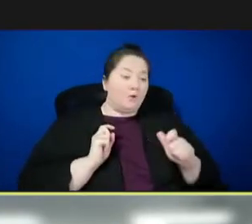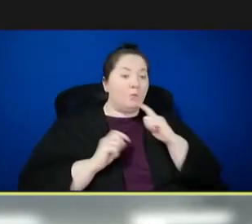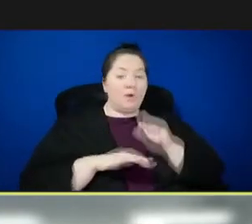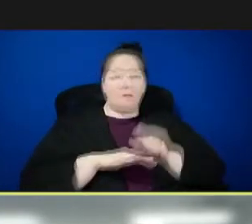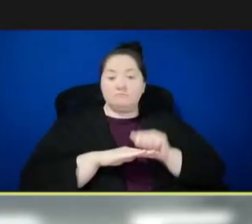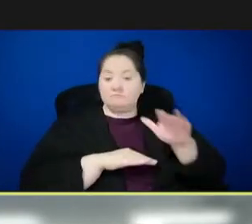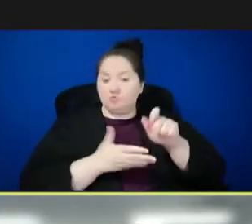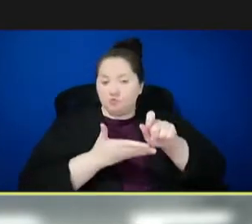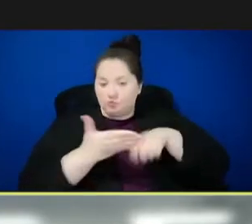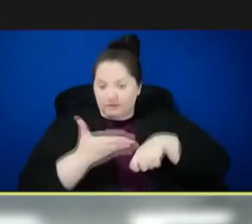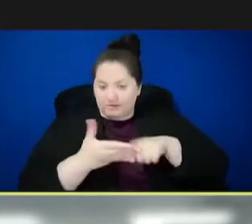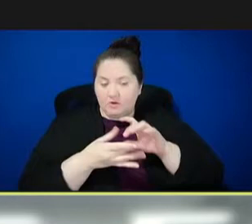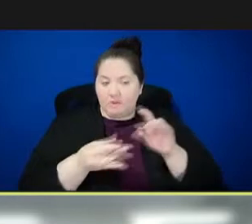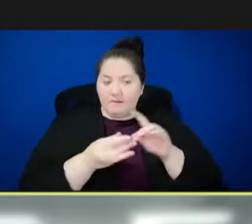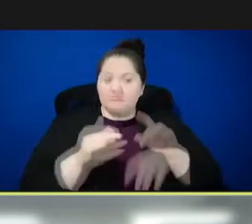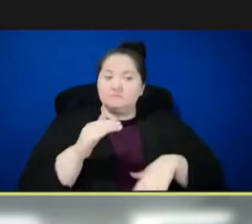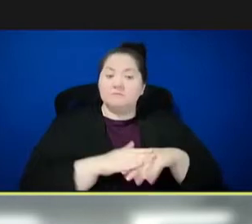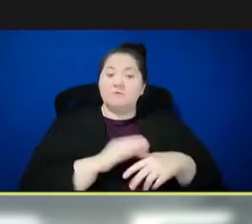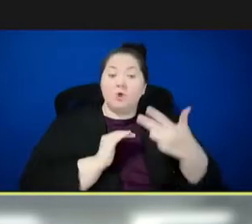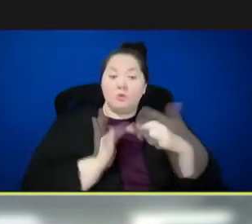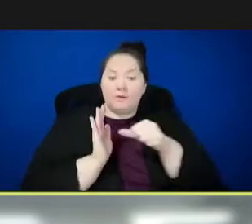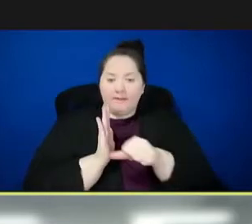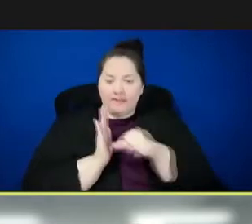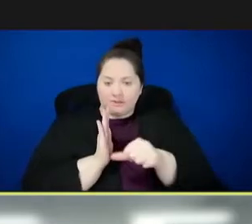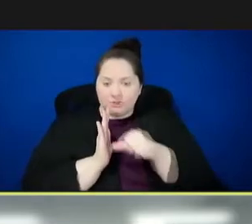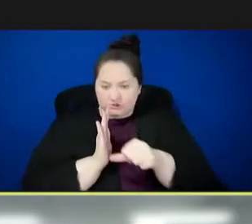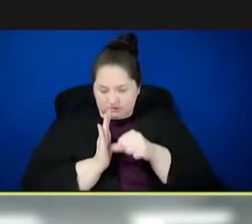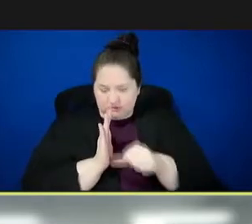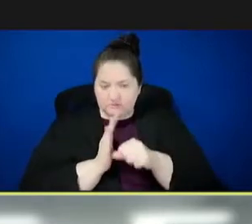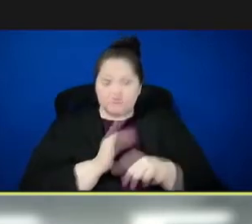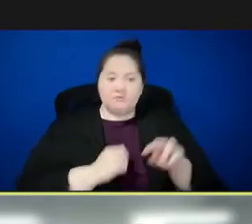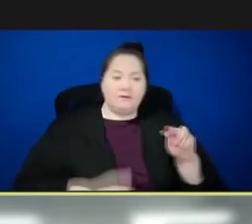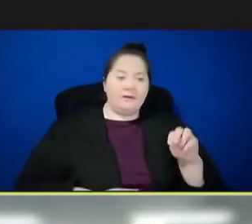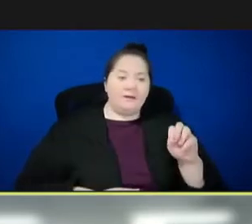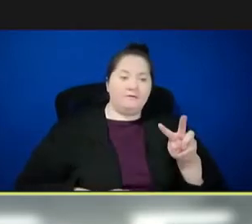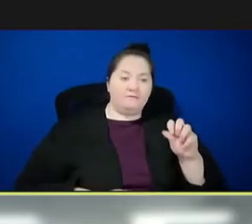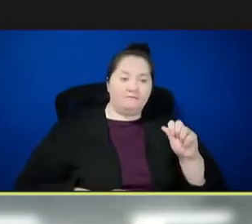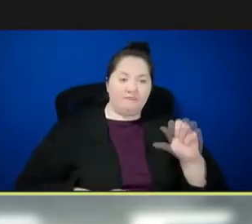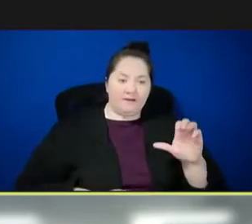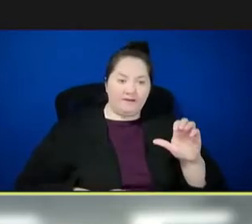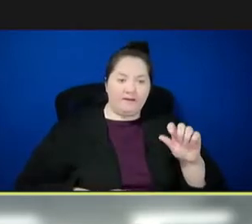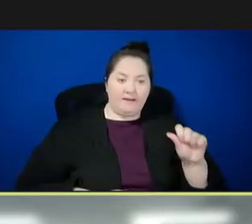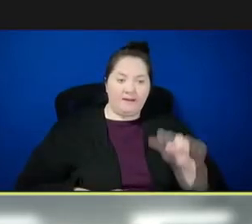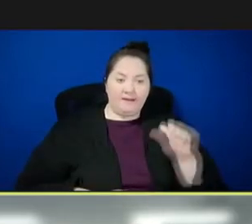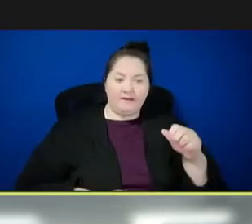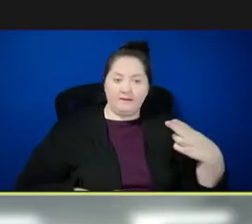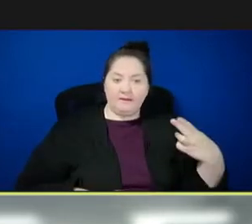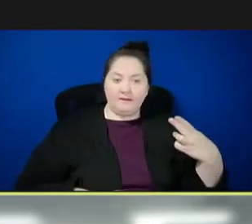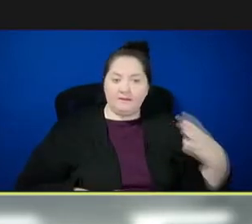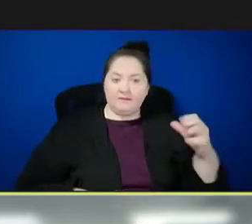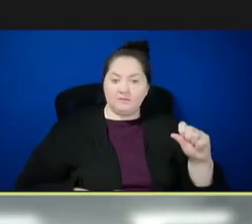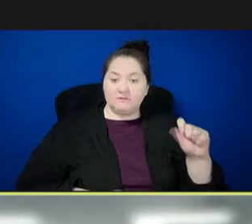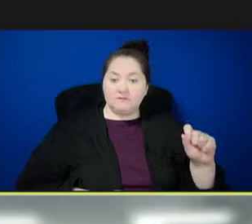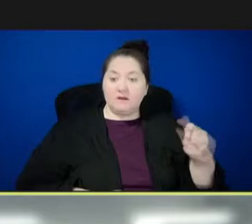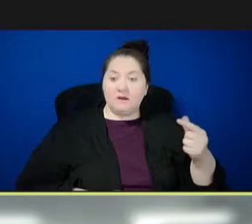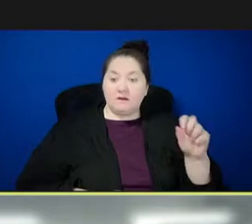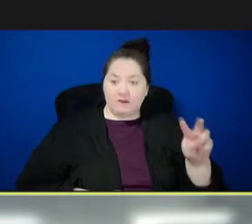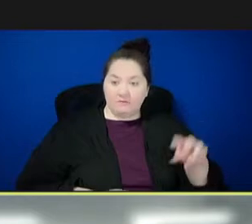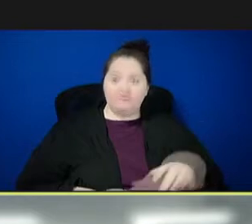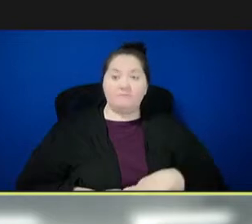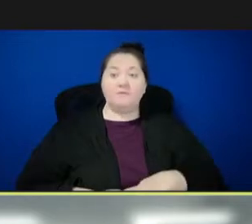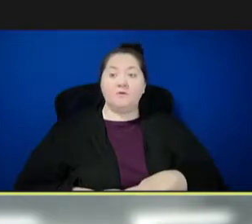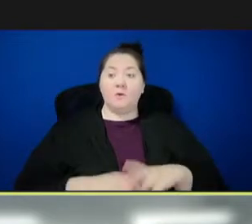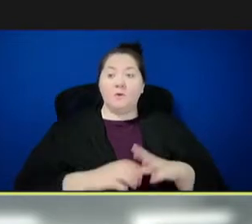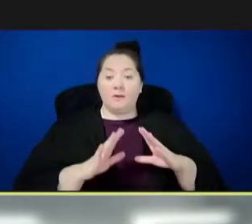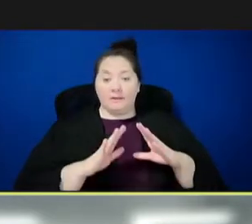comment up to three pages in length to NVAC at HHS.gov. This concludes the housekeeping session.